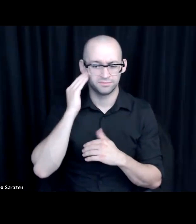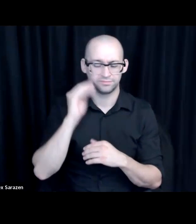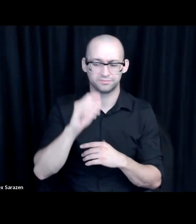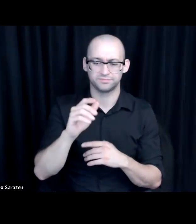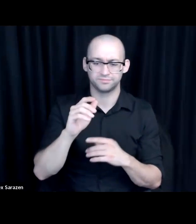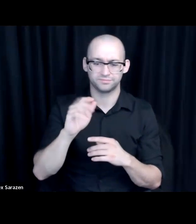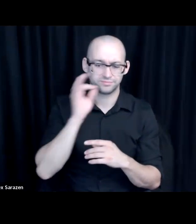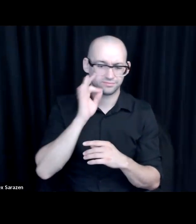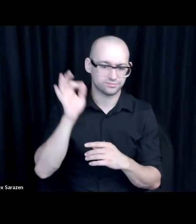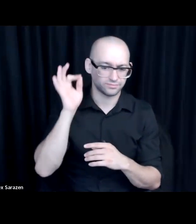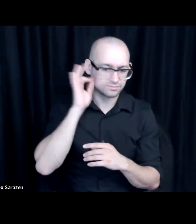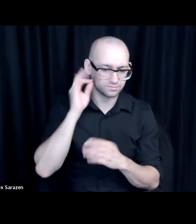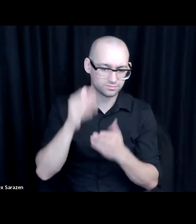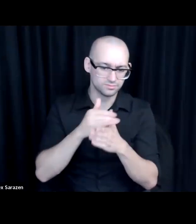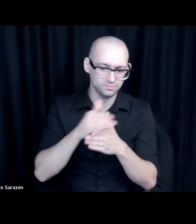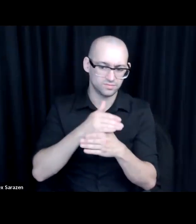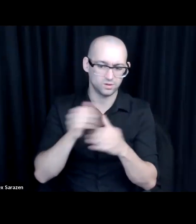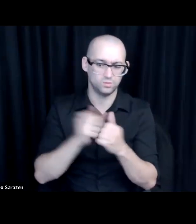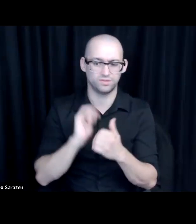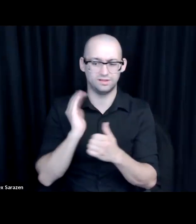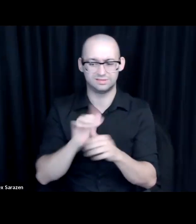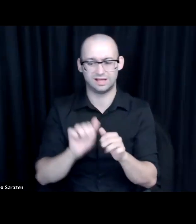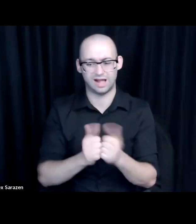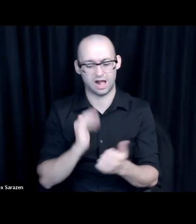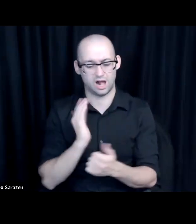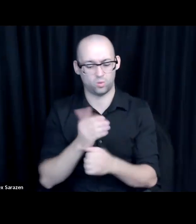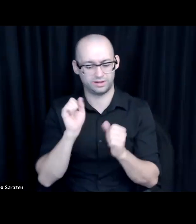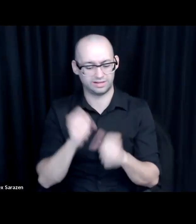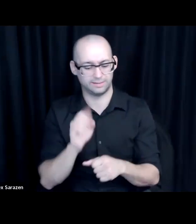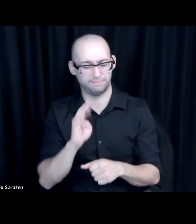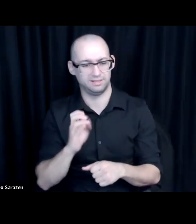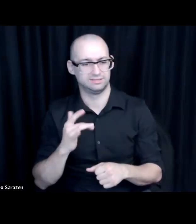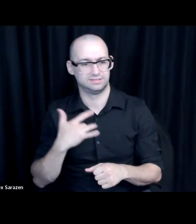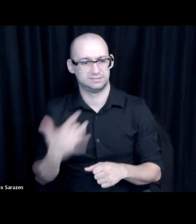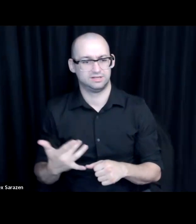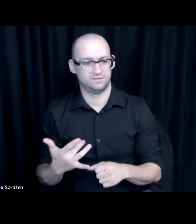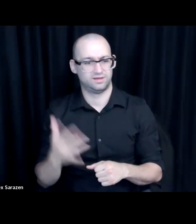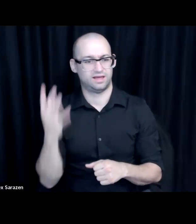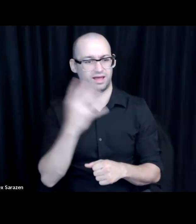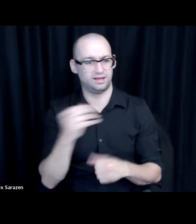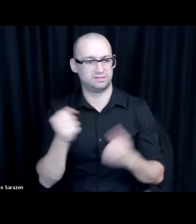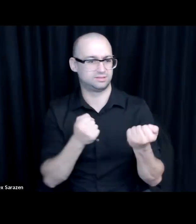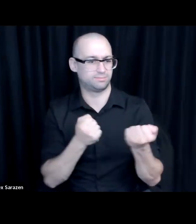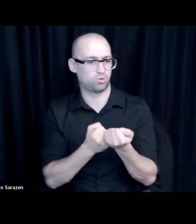us understand how we could both be sensitive to and supportive of Tribes as we work towards,